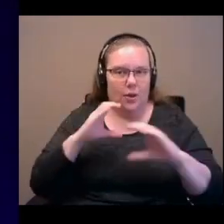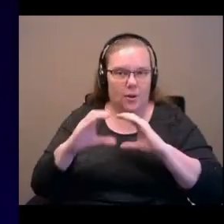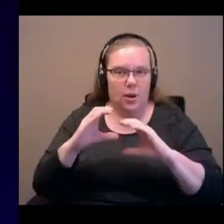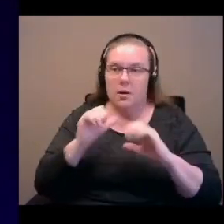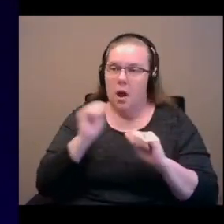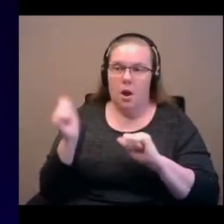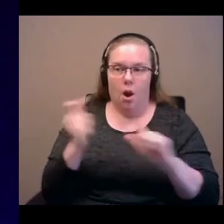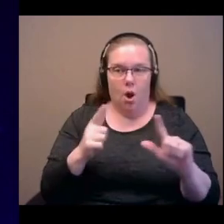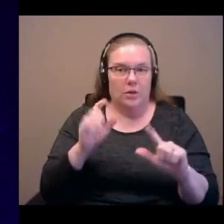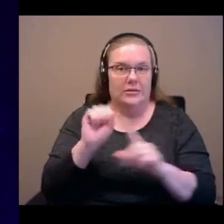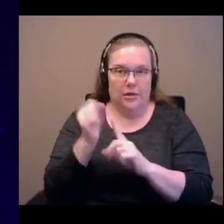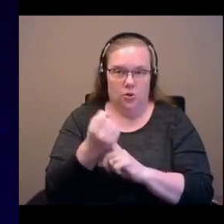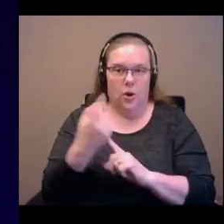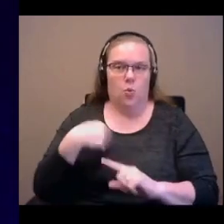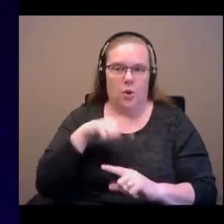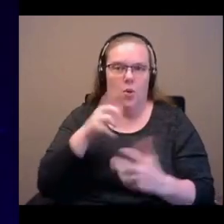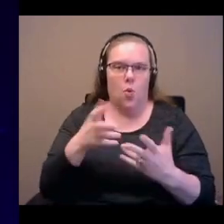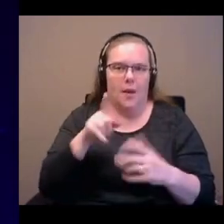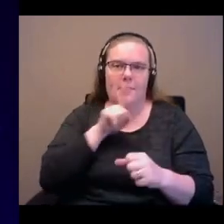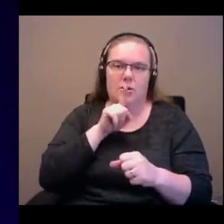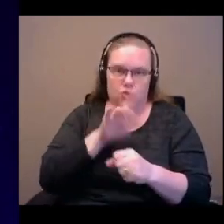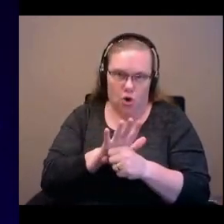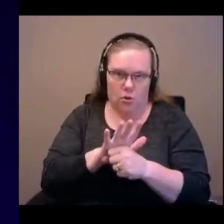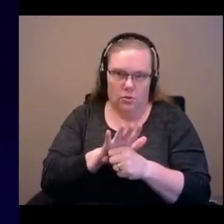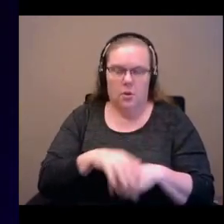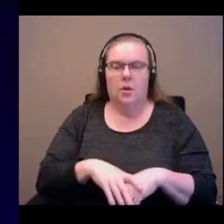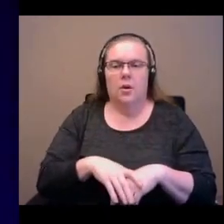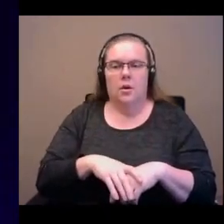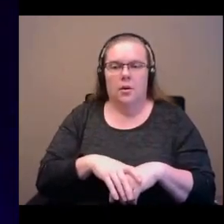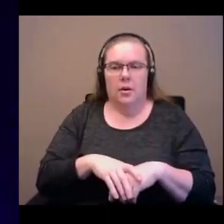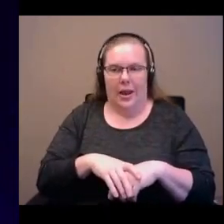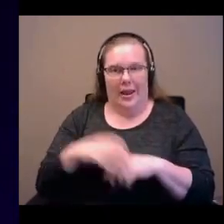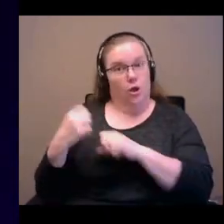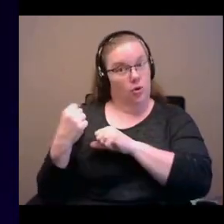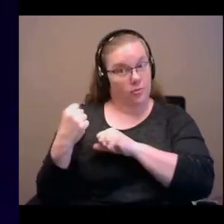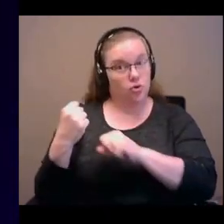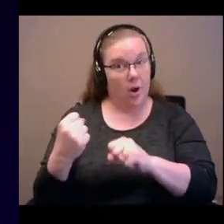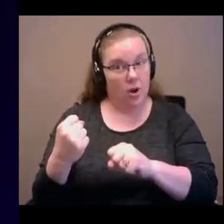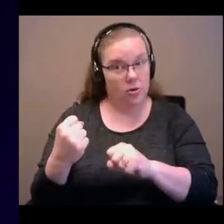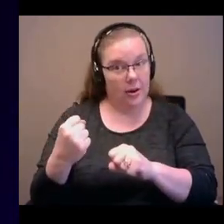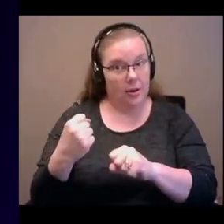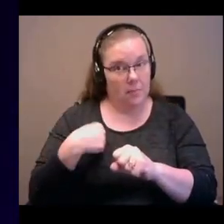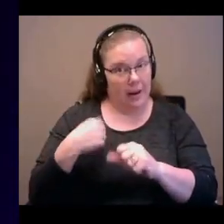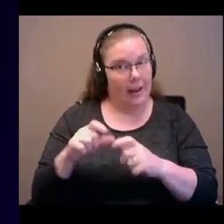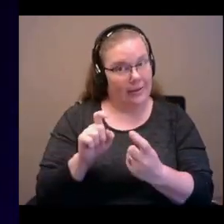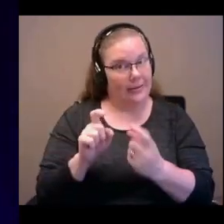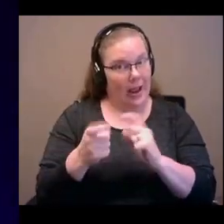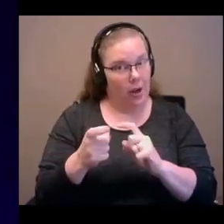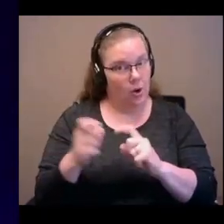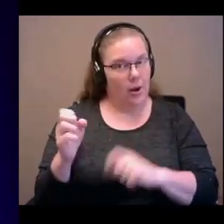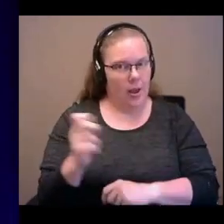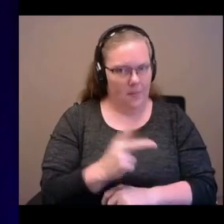we want to be certain, right? There are many situations that I come out strong, but you see, I tailored it a little bit coming back to us. There are situations where we don’t want